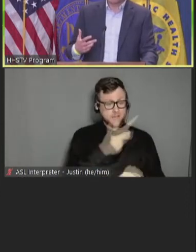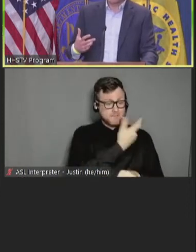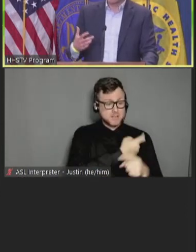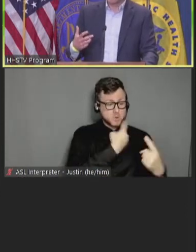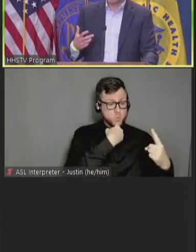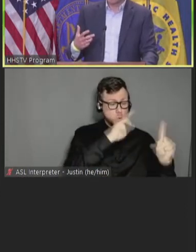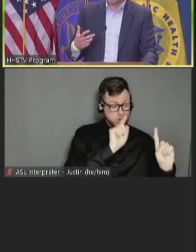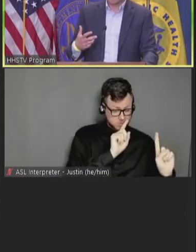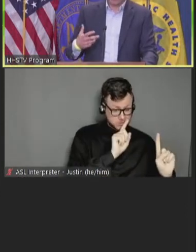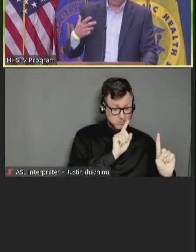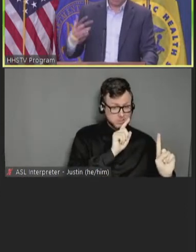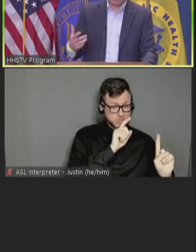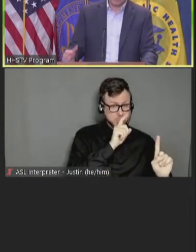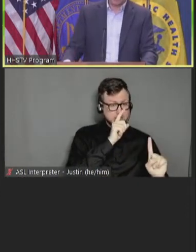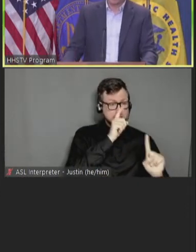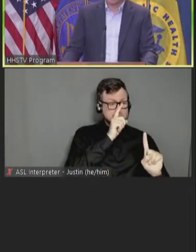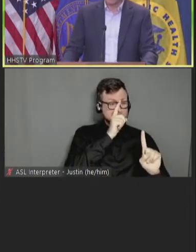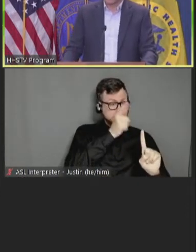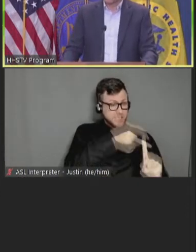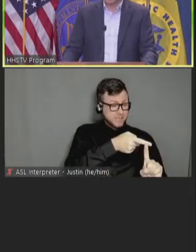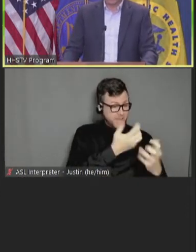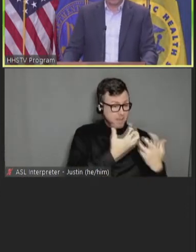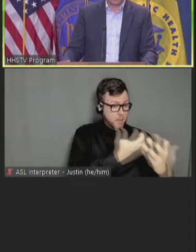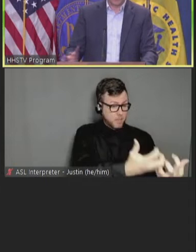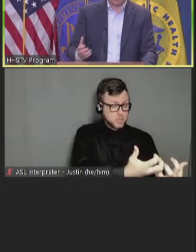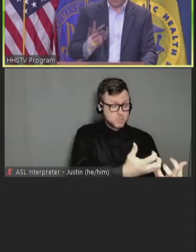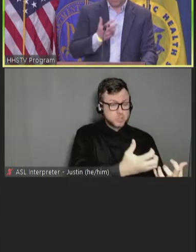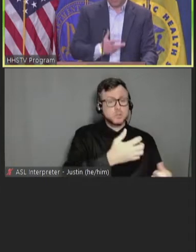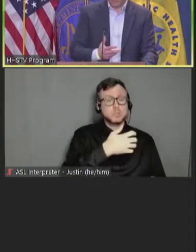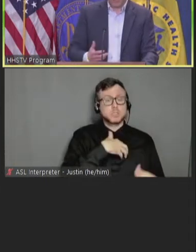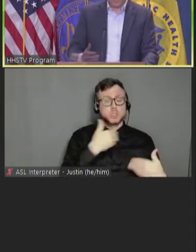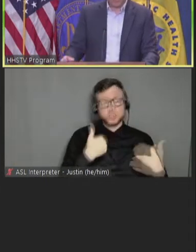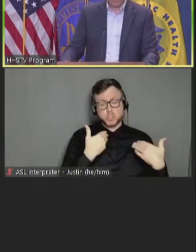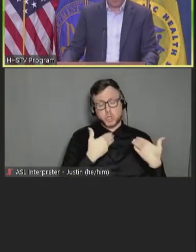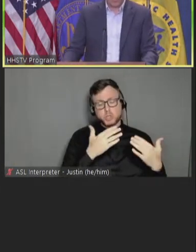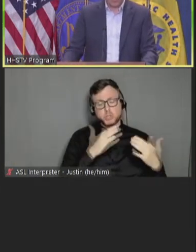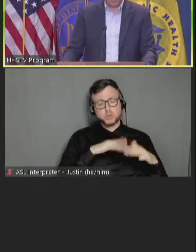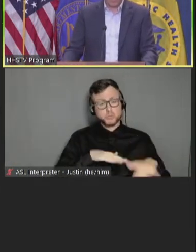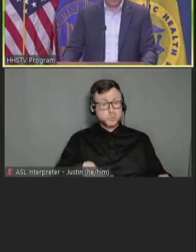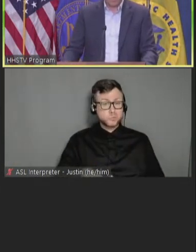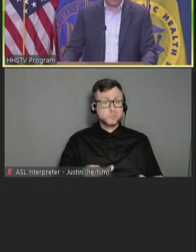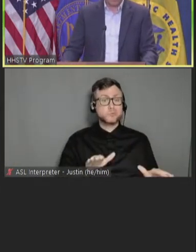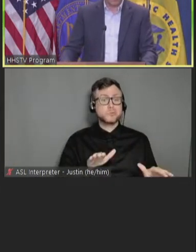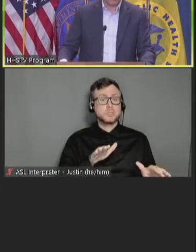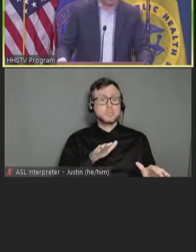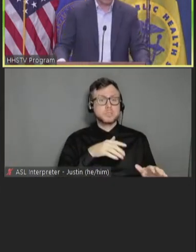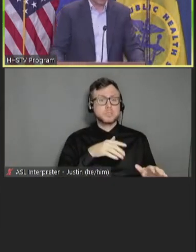in special populations, whether it's young children, as represented with the table on